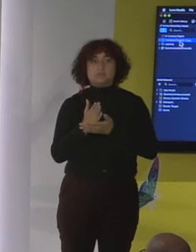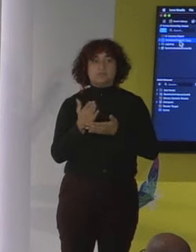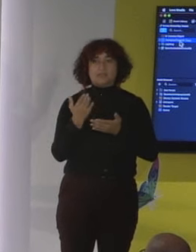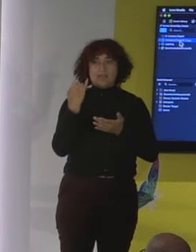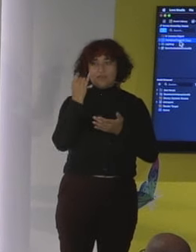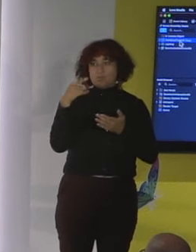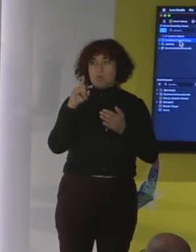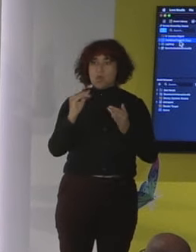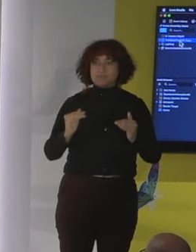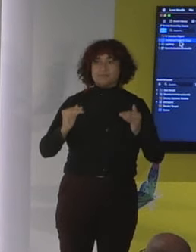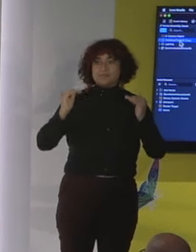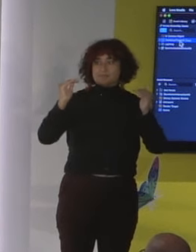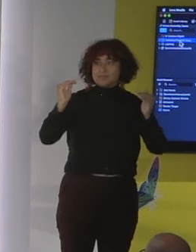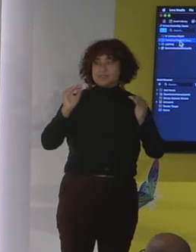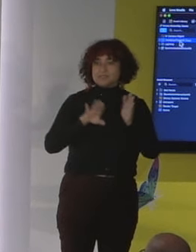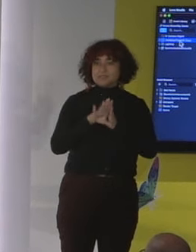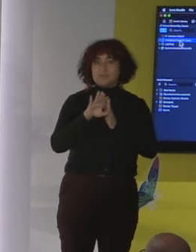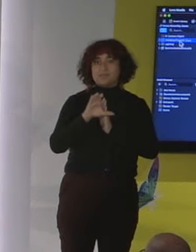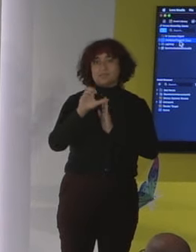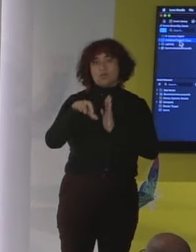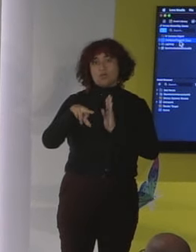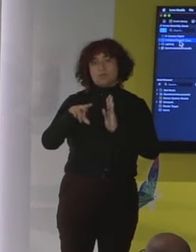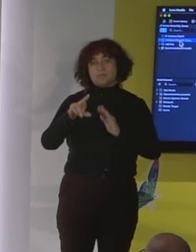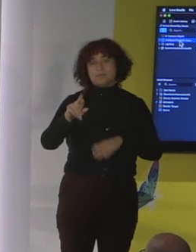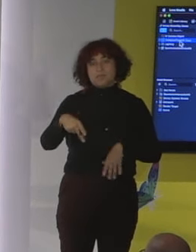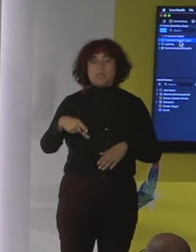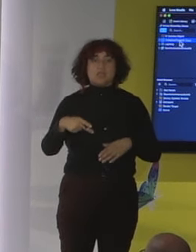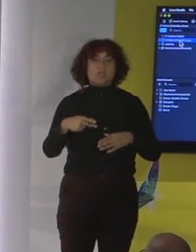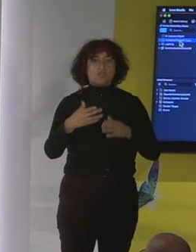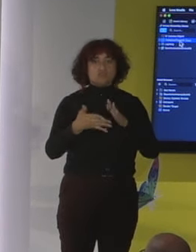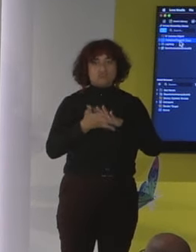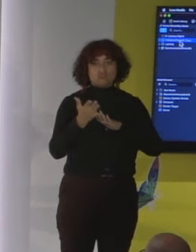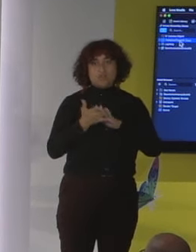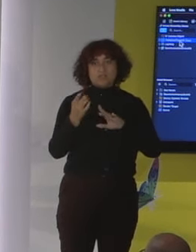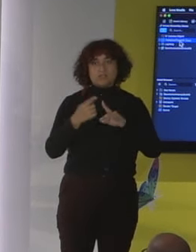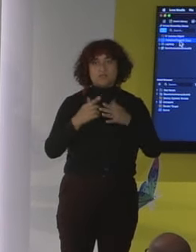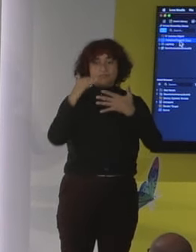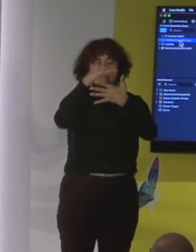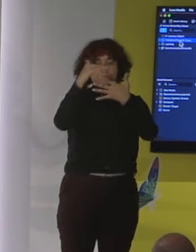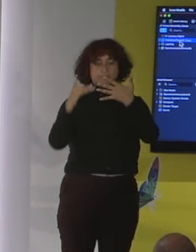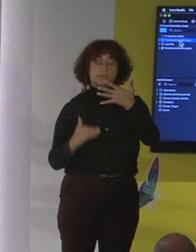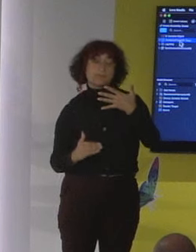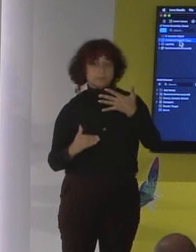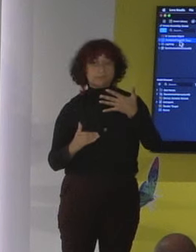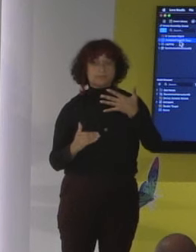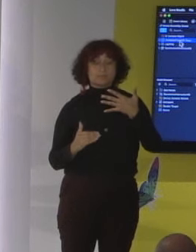The scene hierarchy runs in the order from top to bottom. And so, if this container frame